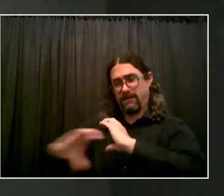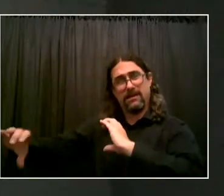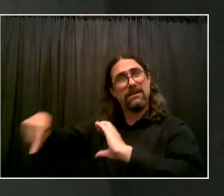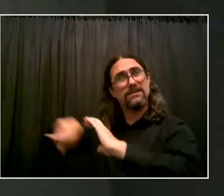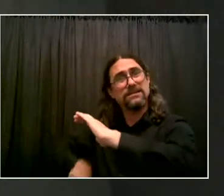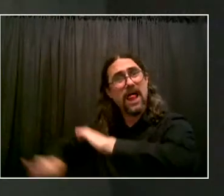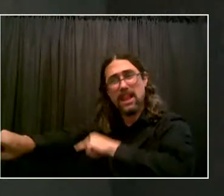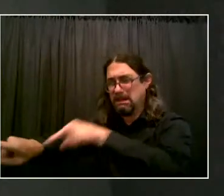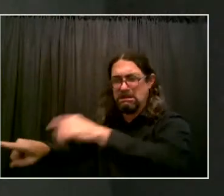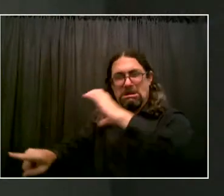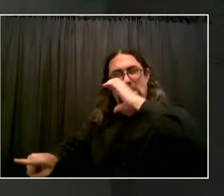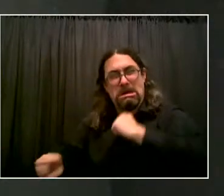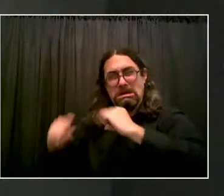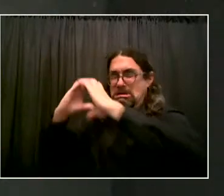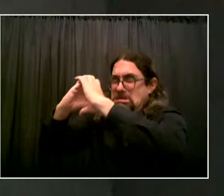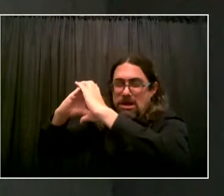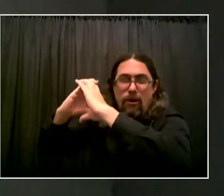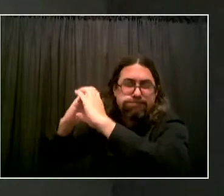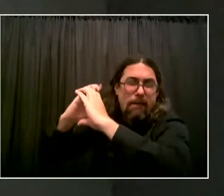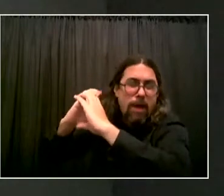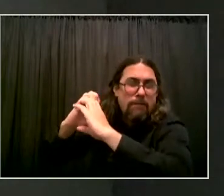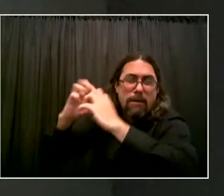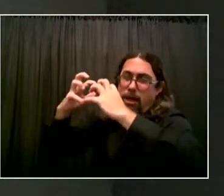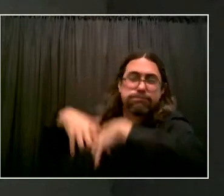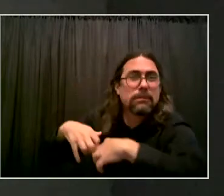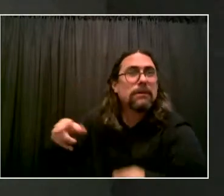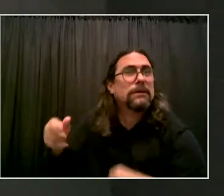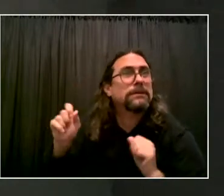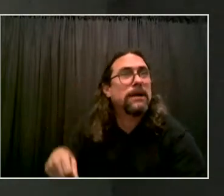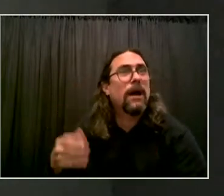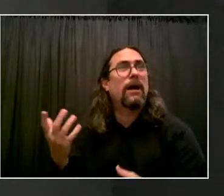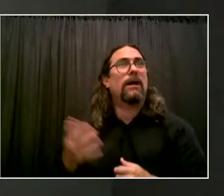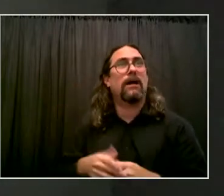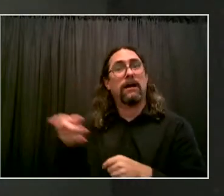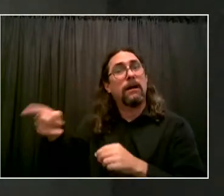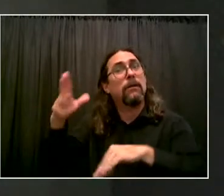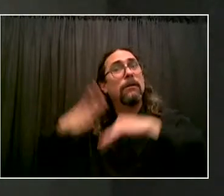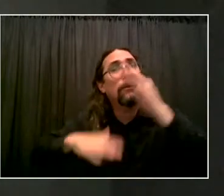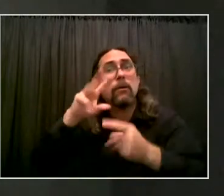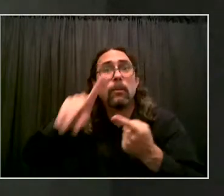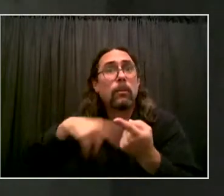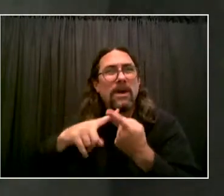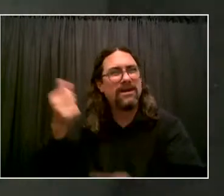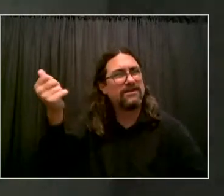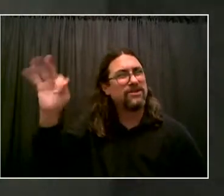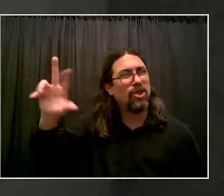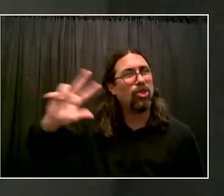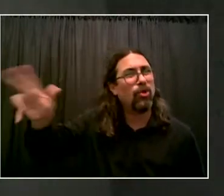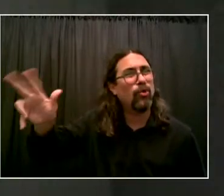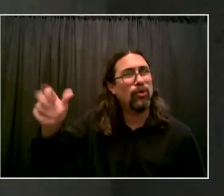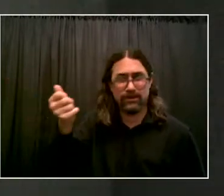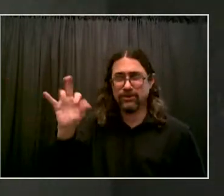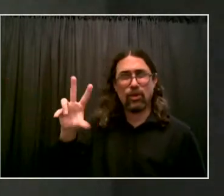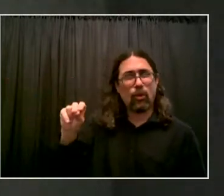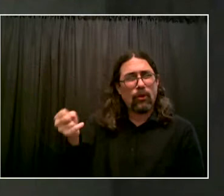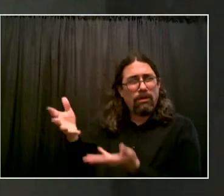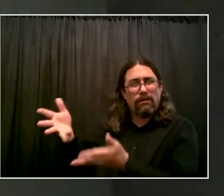TECHNOLOGIES. FRANKLY, FARES N OCOMMUTER RAIL WILL ONLY